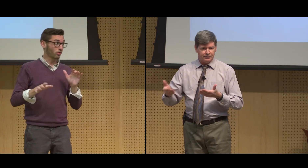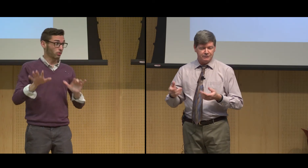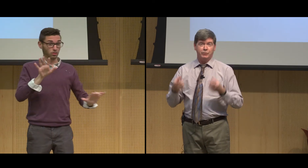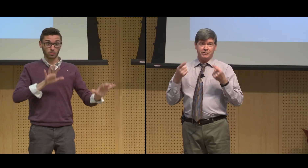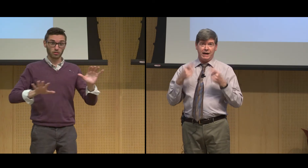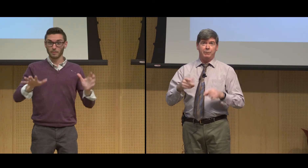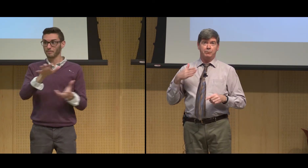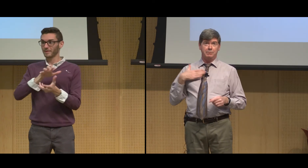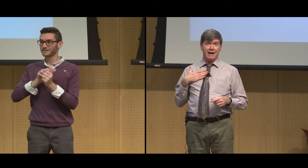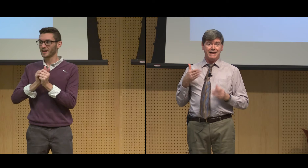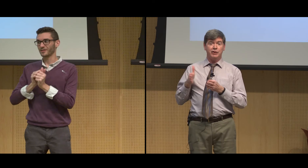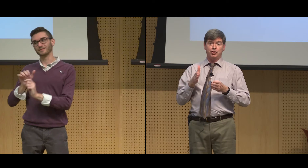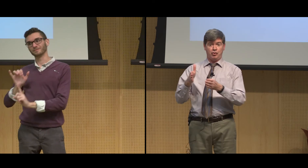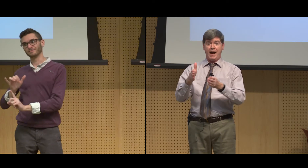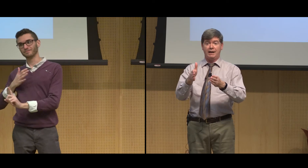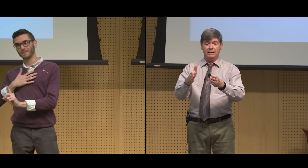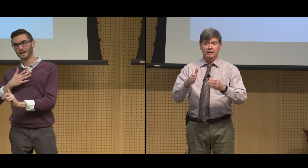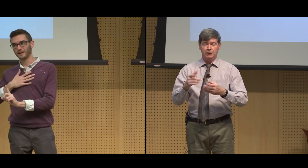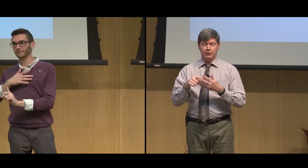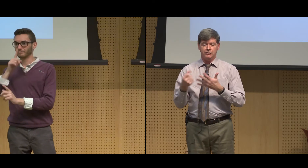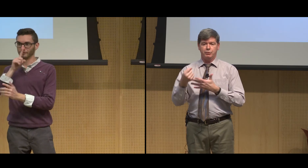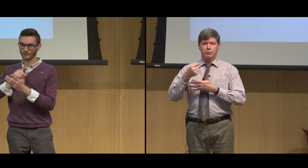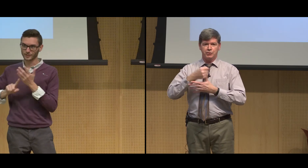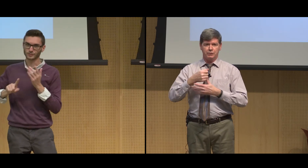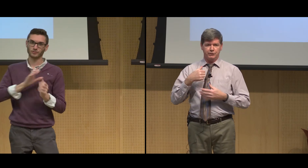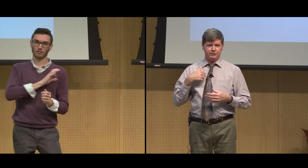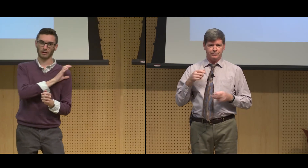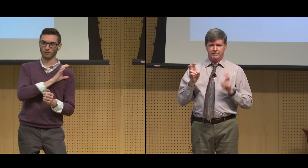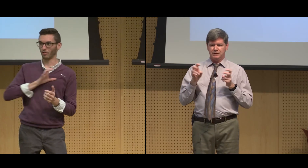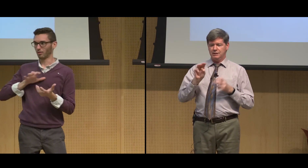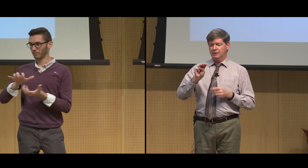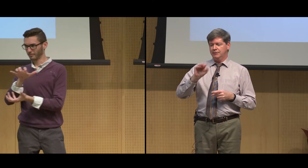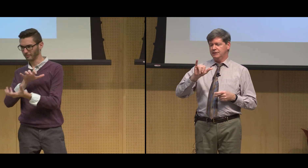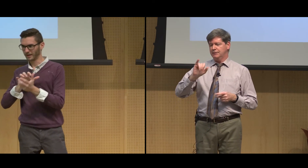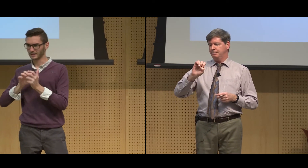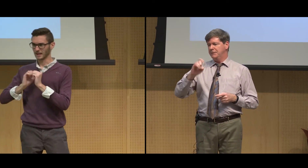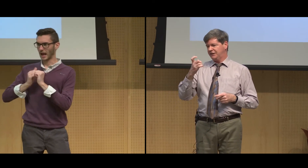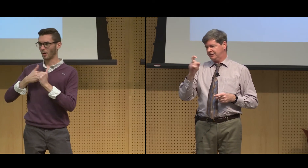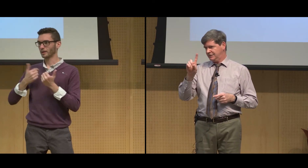a mixture of several things, which happen to be-- my track to promotion was sort of